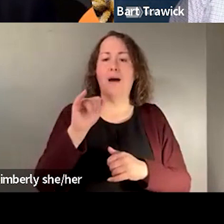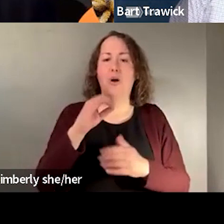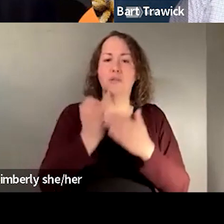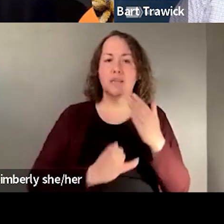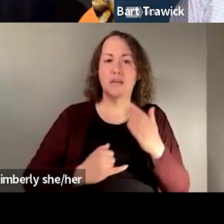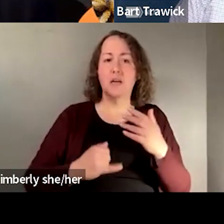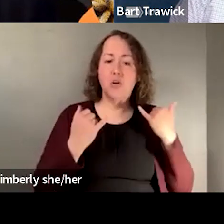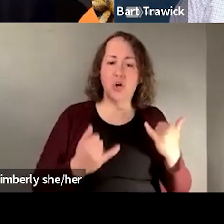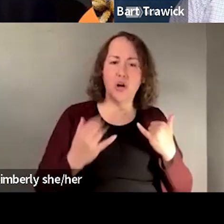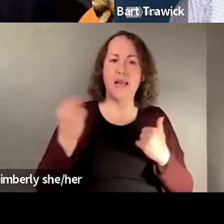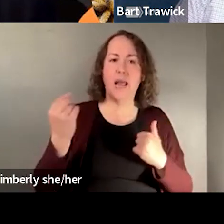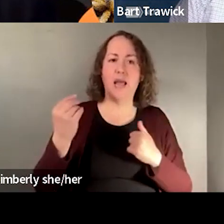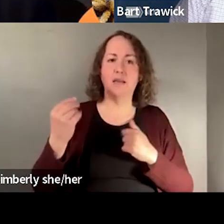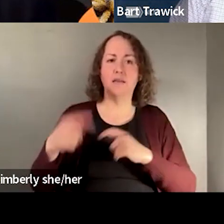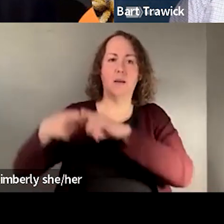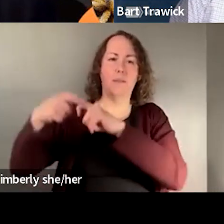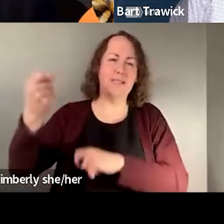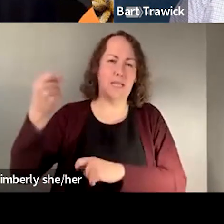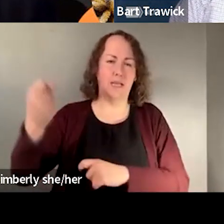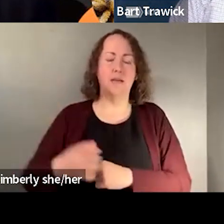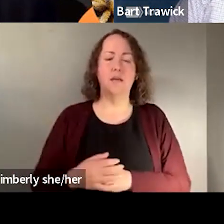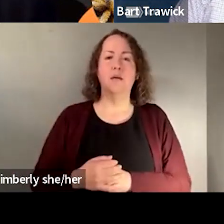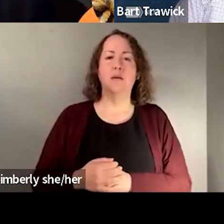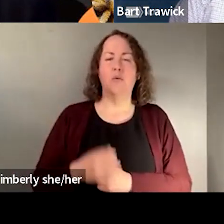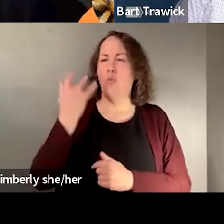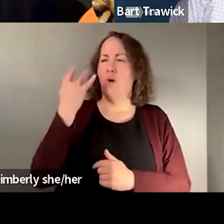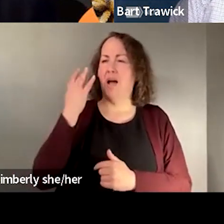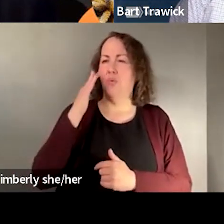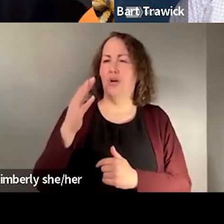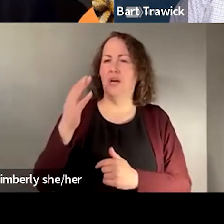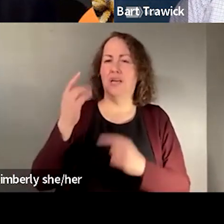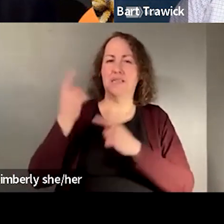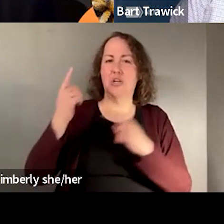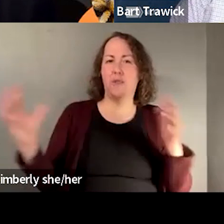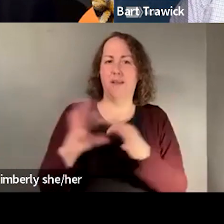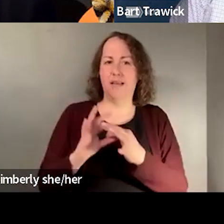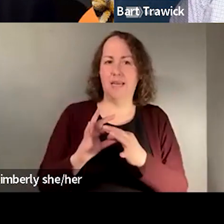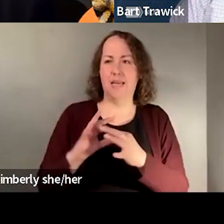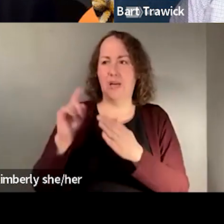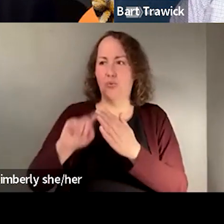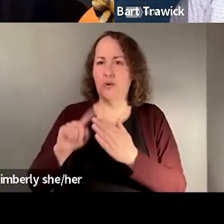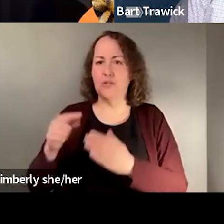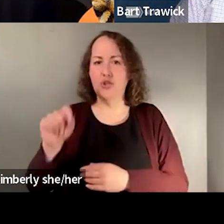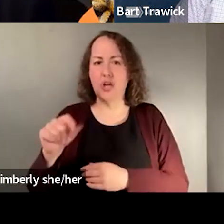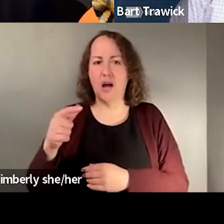why would we -- would we consider linking it to Research.gov so that you eliminate a step